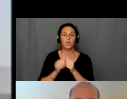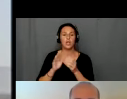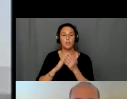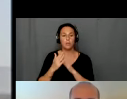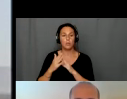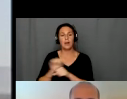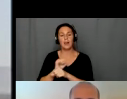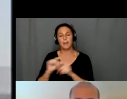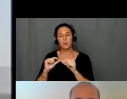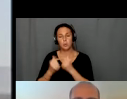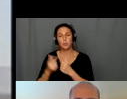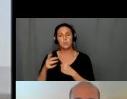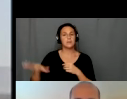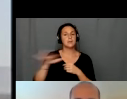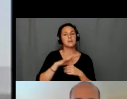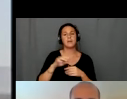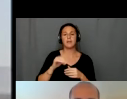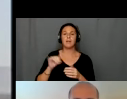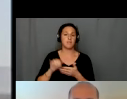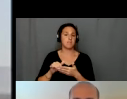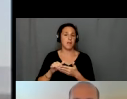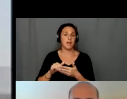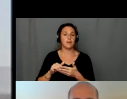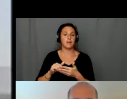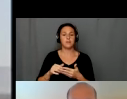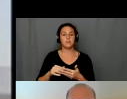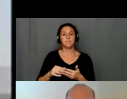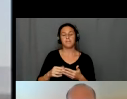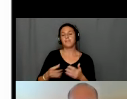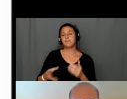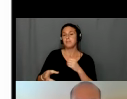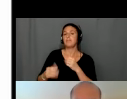That That complemented the the farmer worker health study.